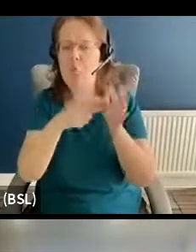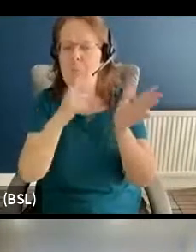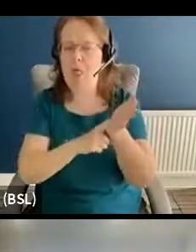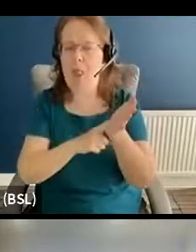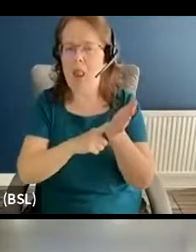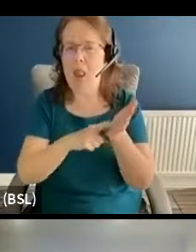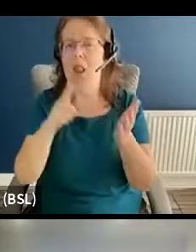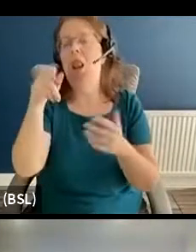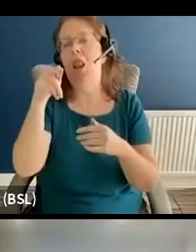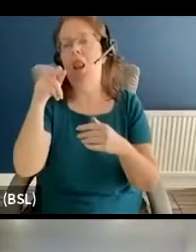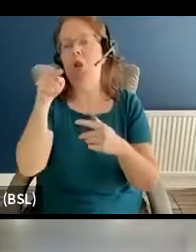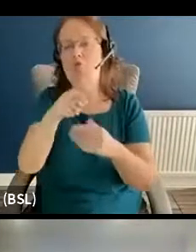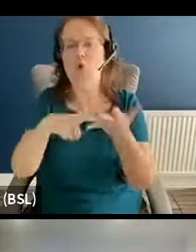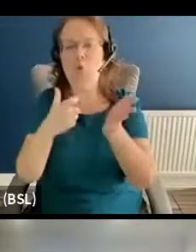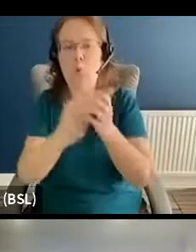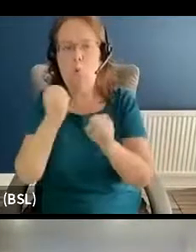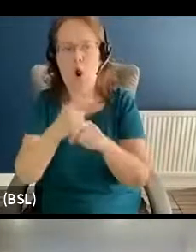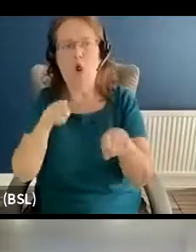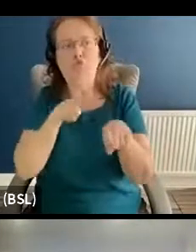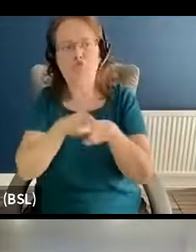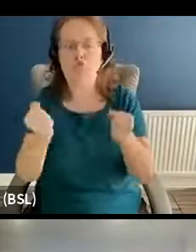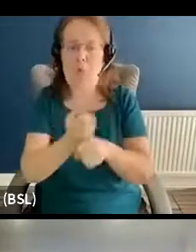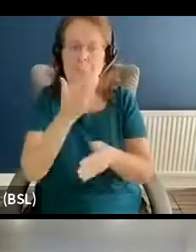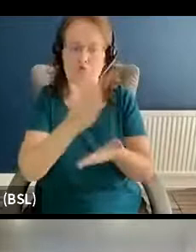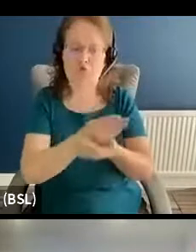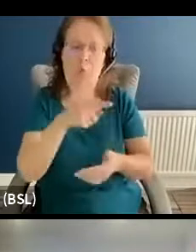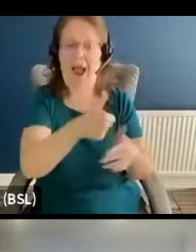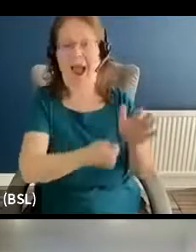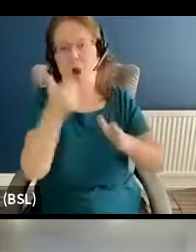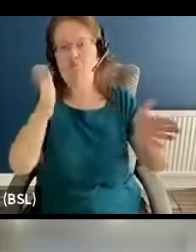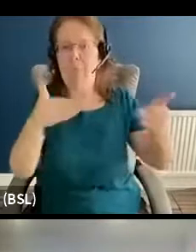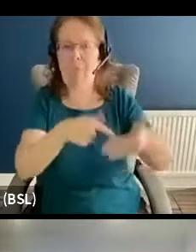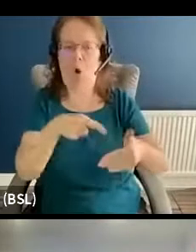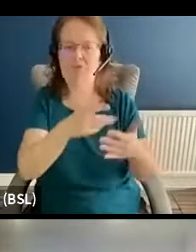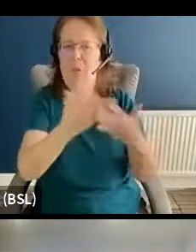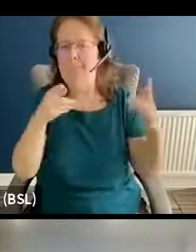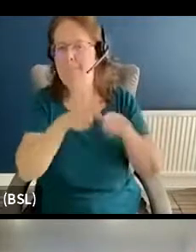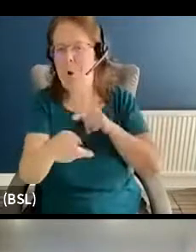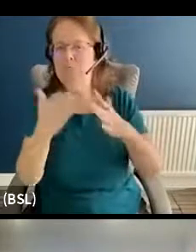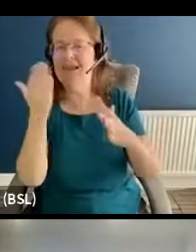CMS out there, out of the box. And I think we've done a great job with that, but there's still more